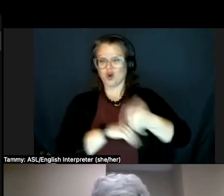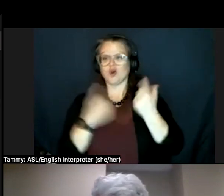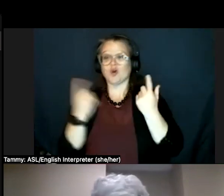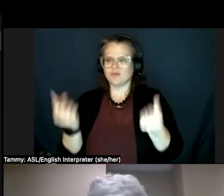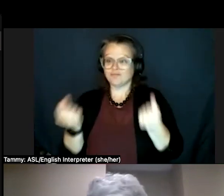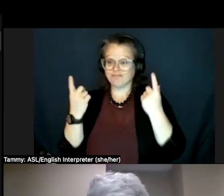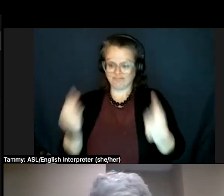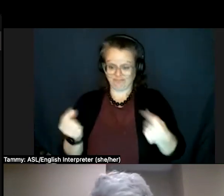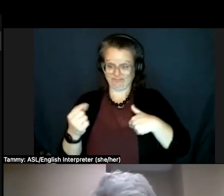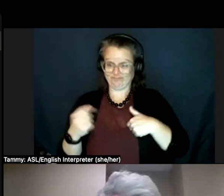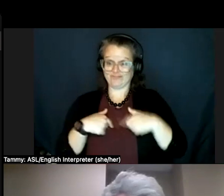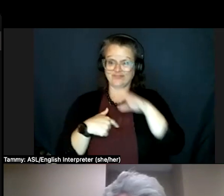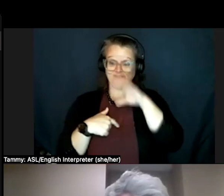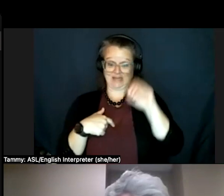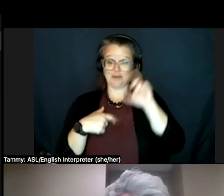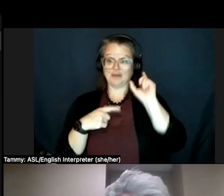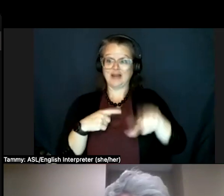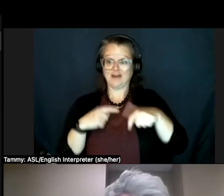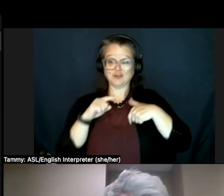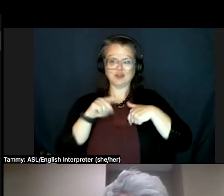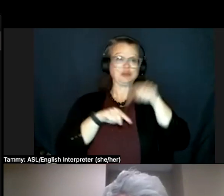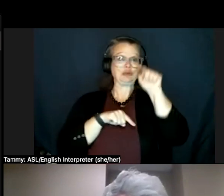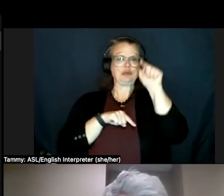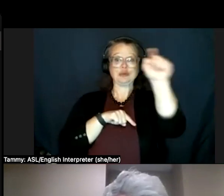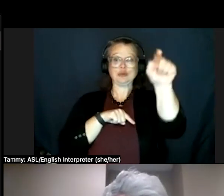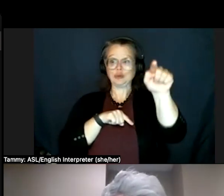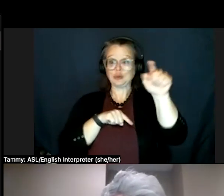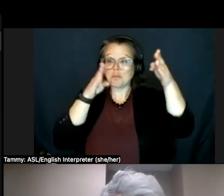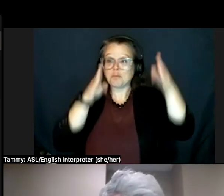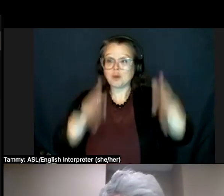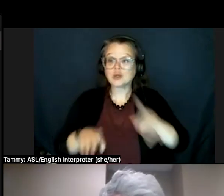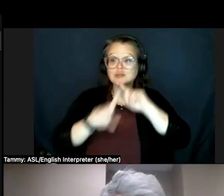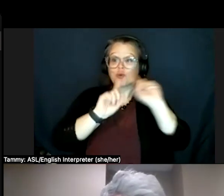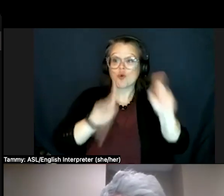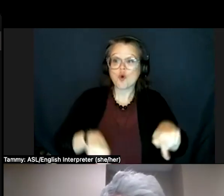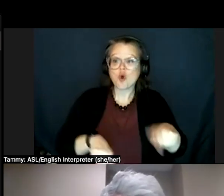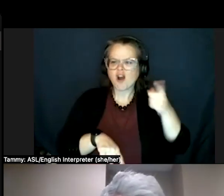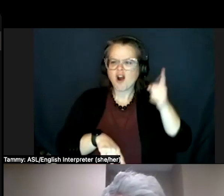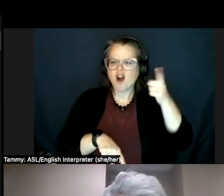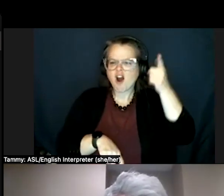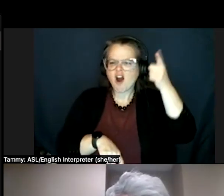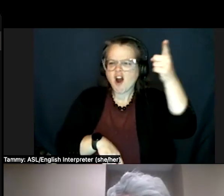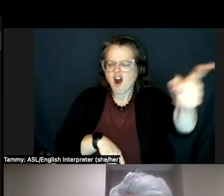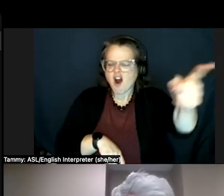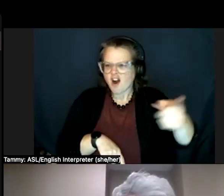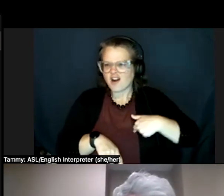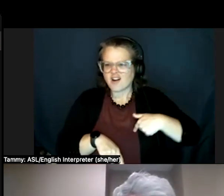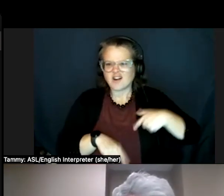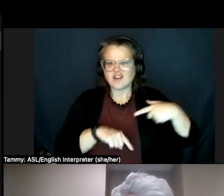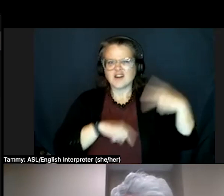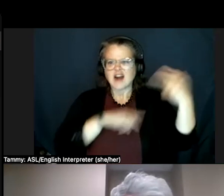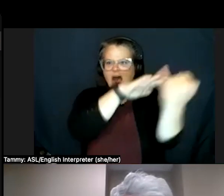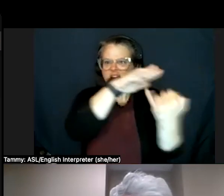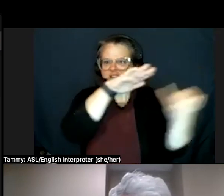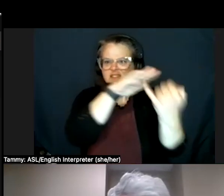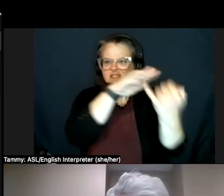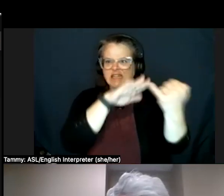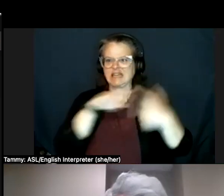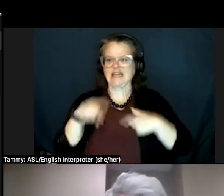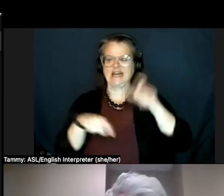special shipments. But more importantly, when you're looking at rates within a certain area,